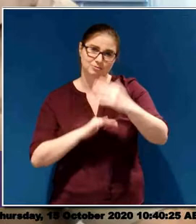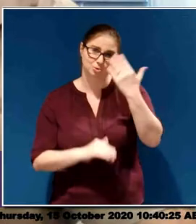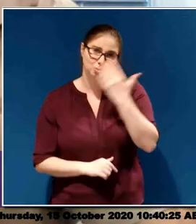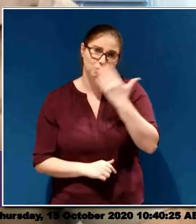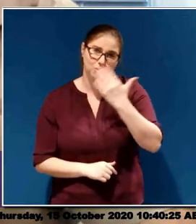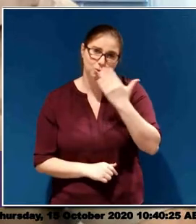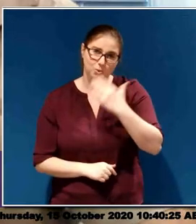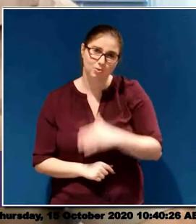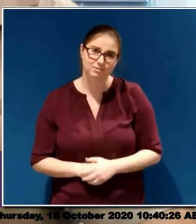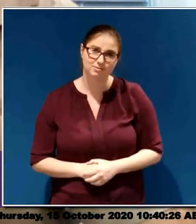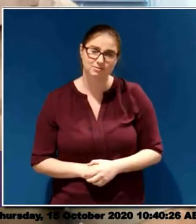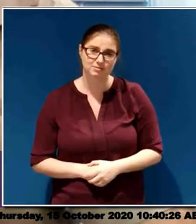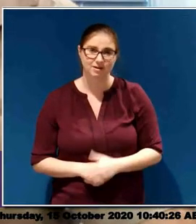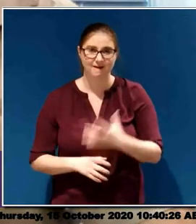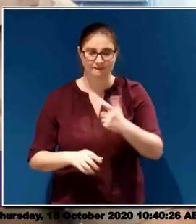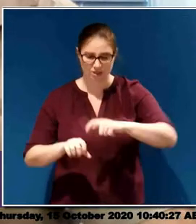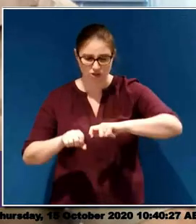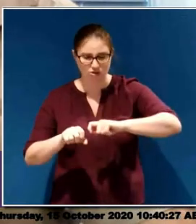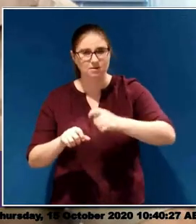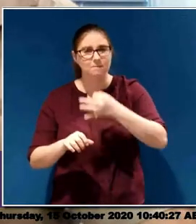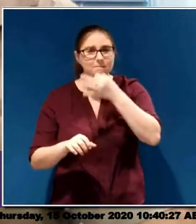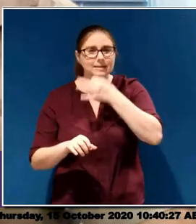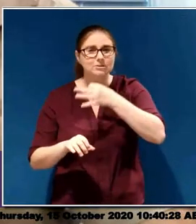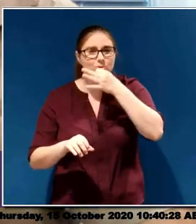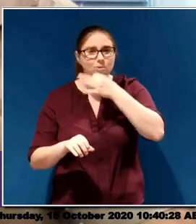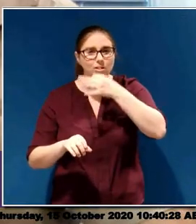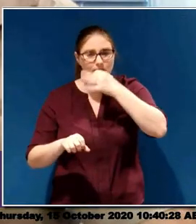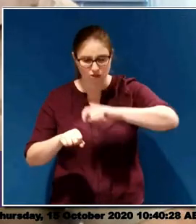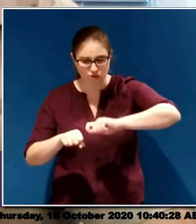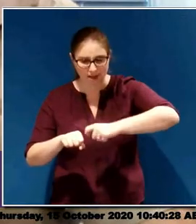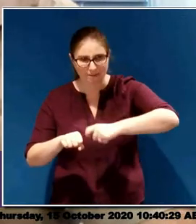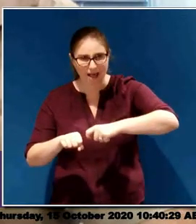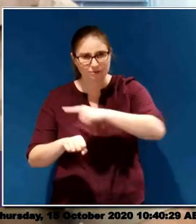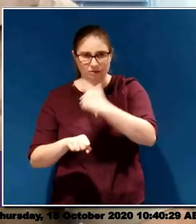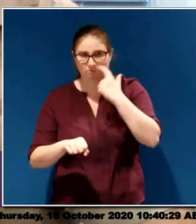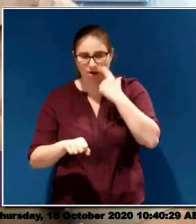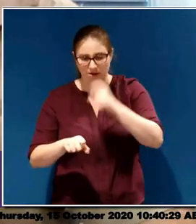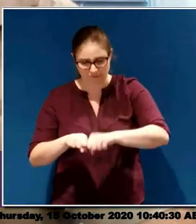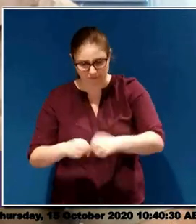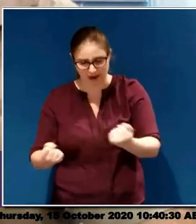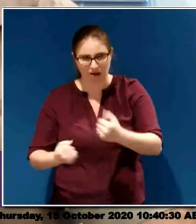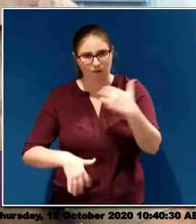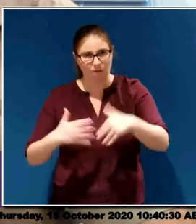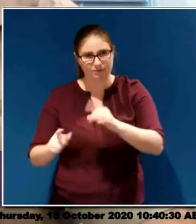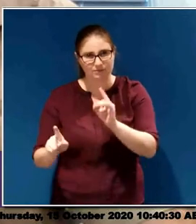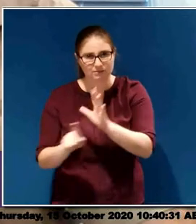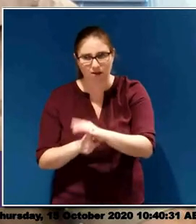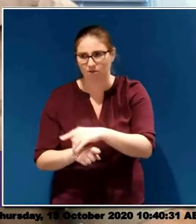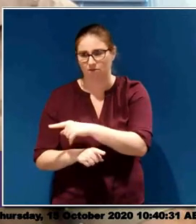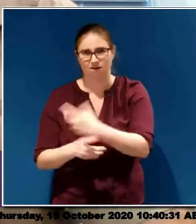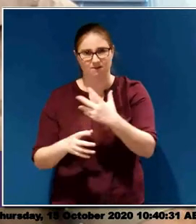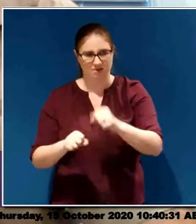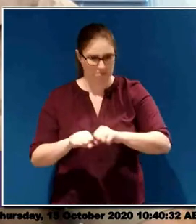tried to cut himself with the razor, he'd swallow pieces of pencil and pieces of rubber to make himself sick to try and come home.